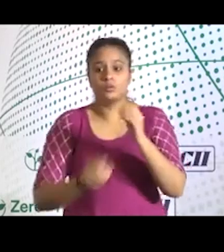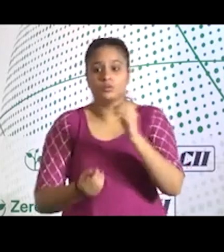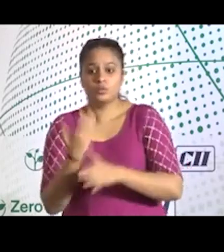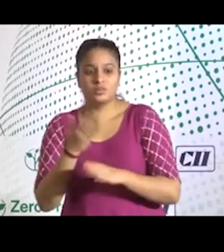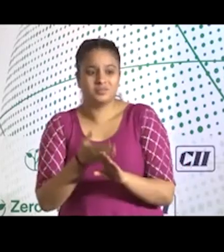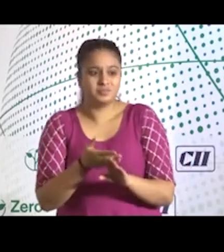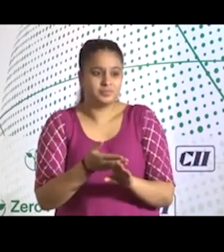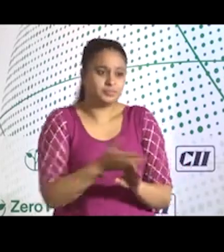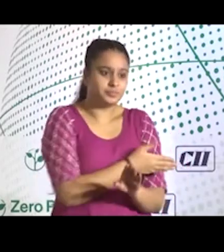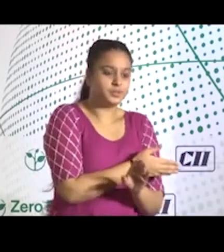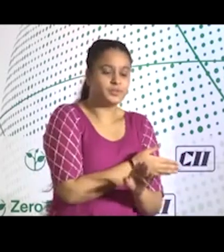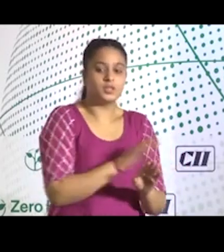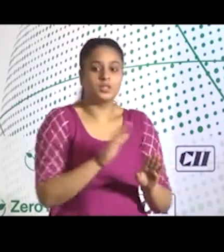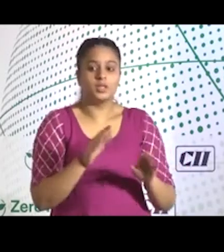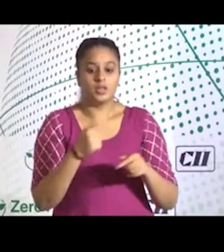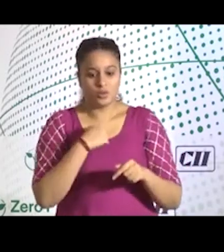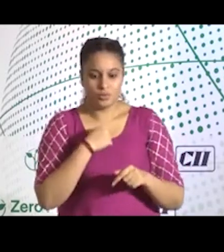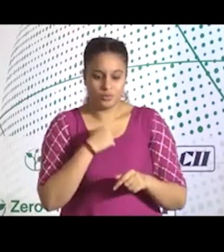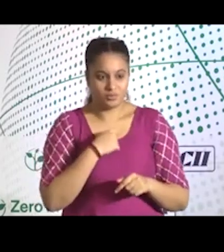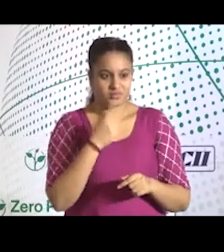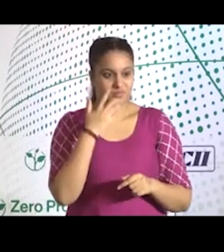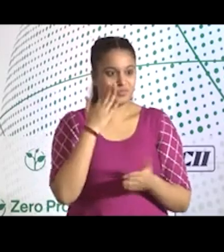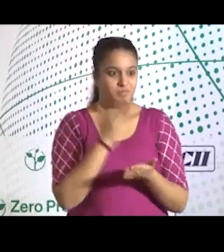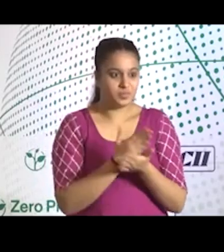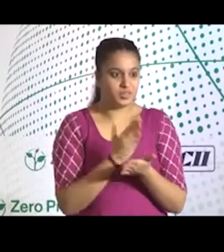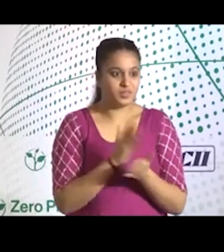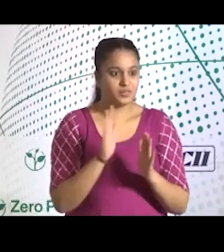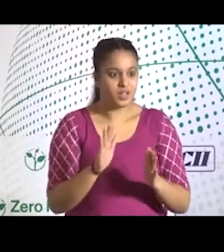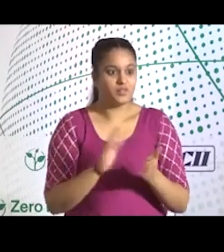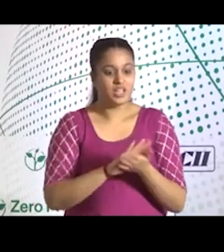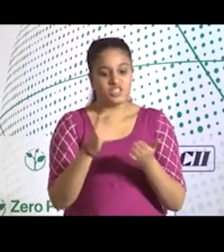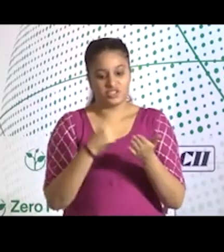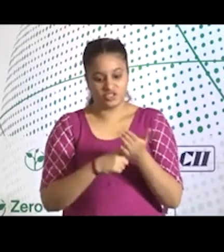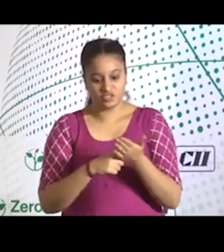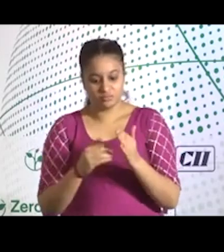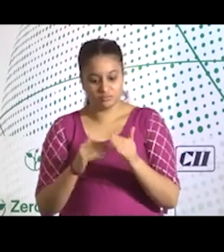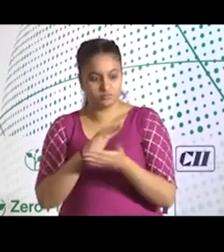and I completely empathize on the agile platforms that you know, one